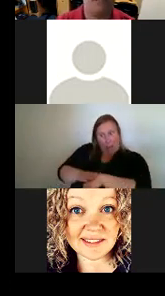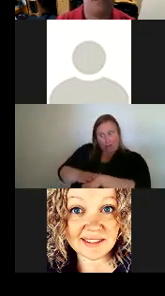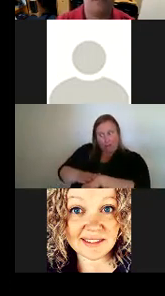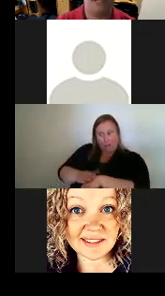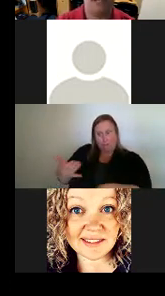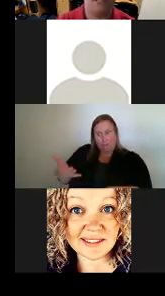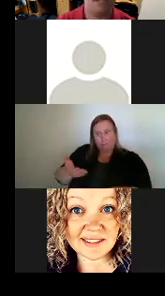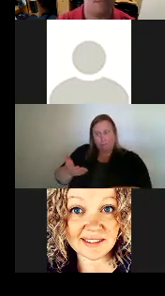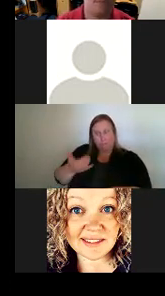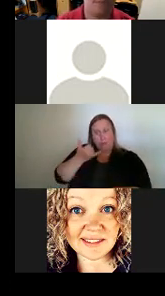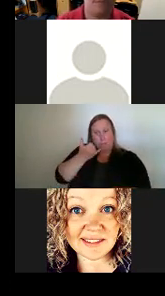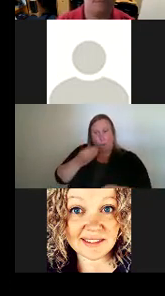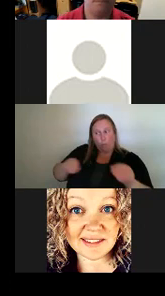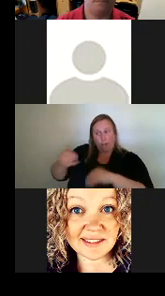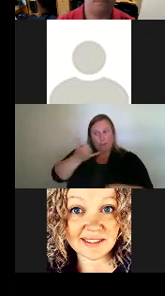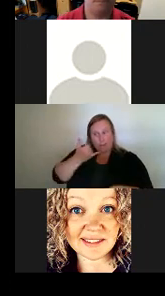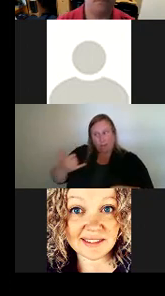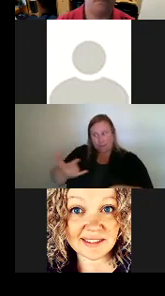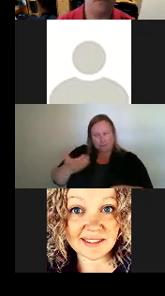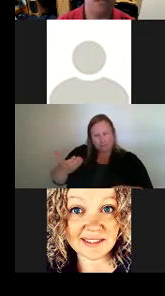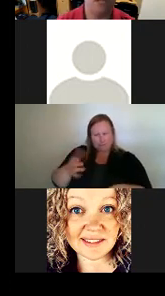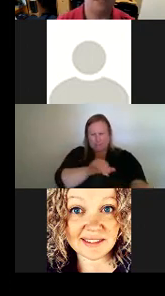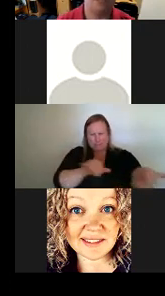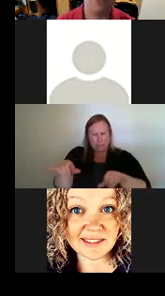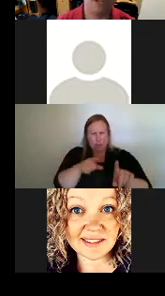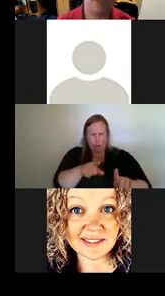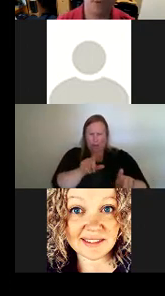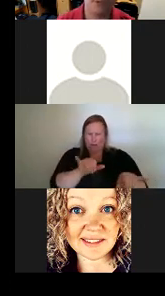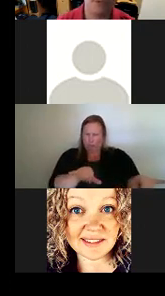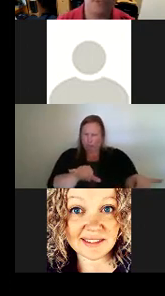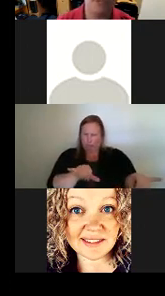AND IN ACCESSIBLE FORMAT. ELECTRONIC BRAILLERS.